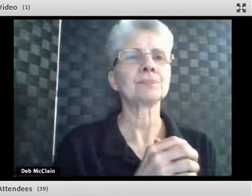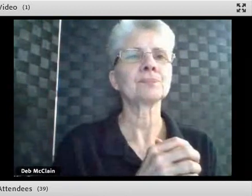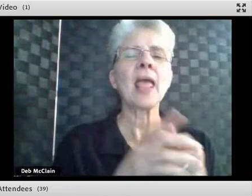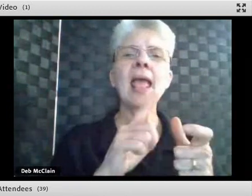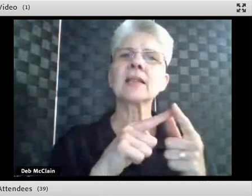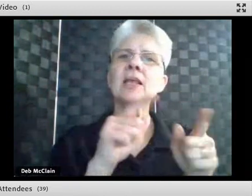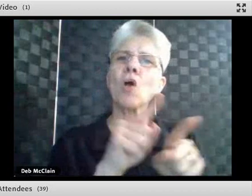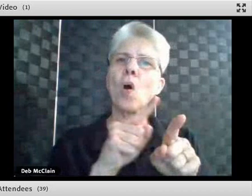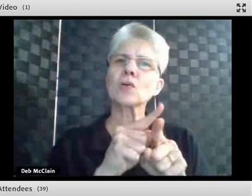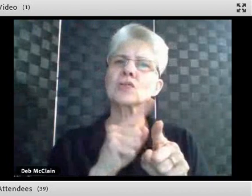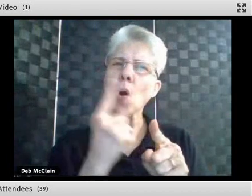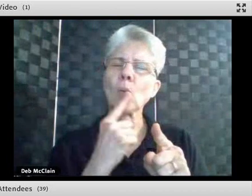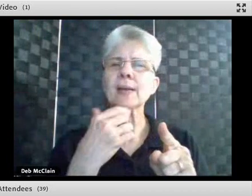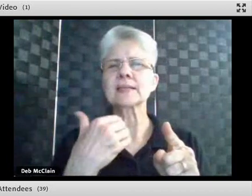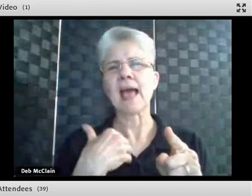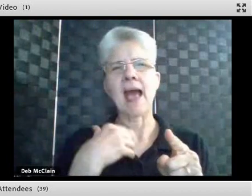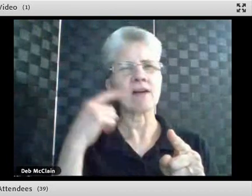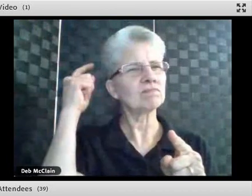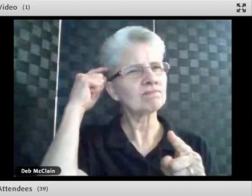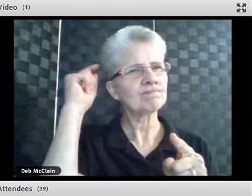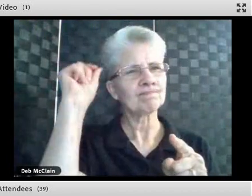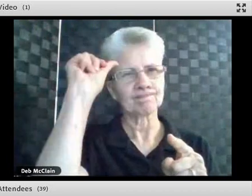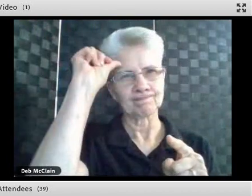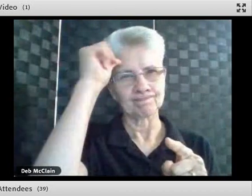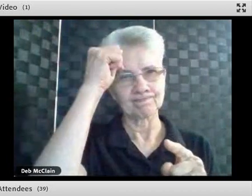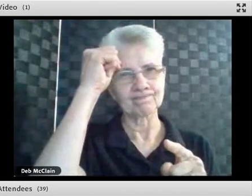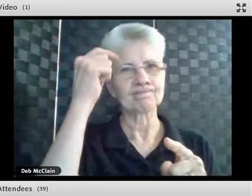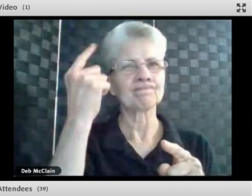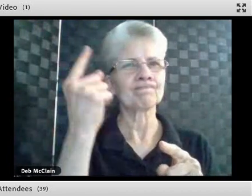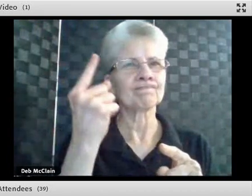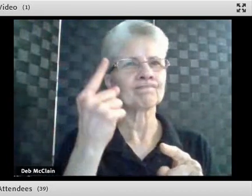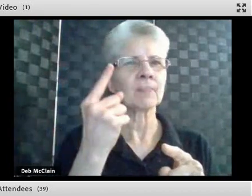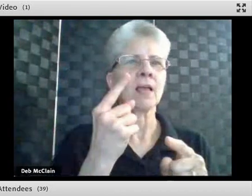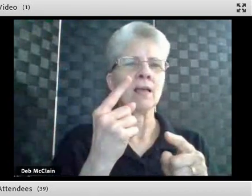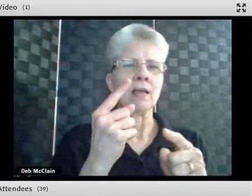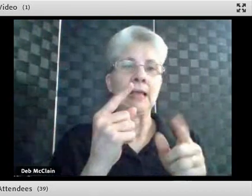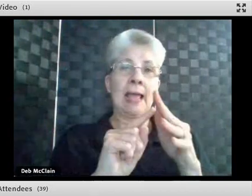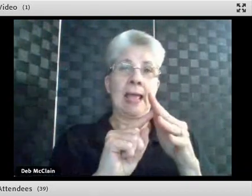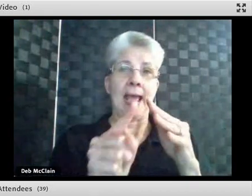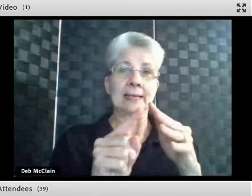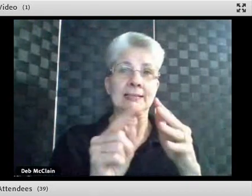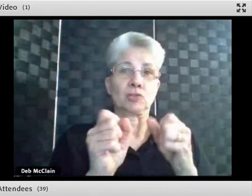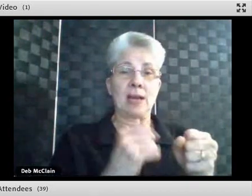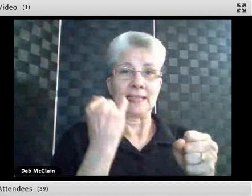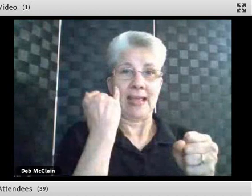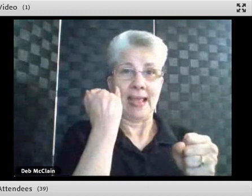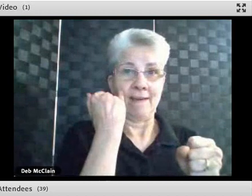and you should also always kind of have in the back of your mind, you know, exit strategies from whatever systems you are currently in